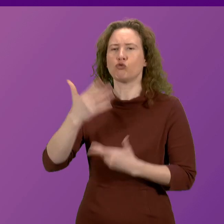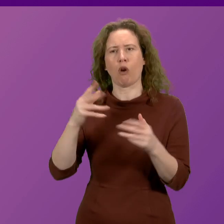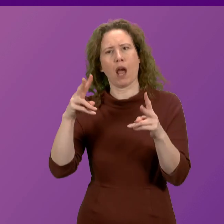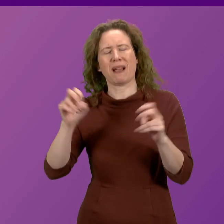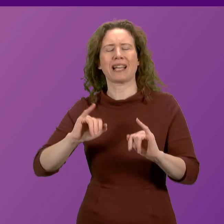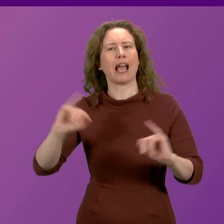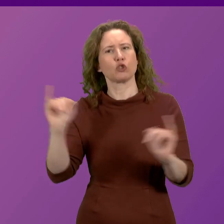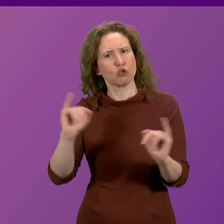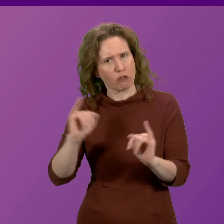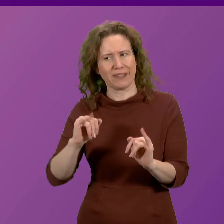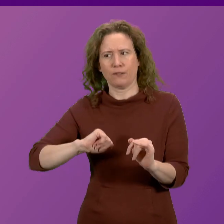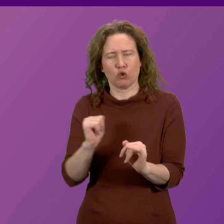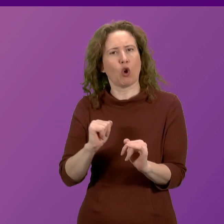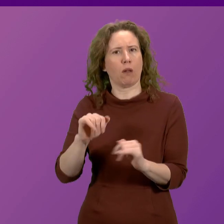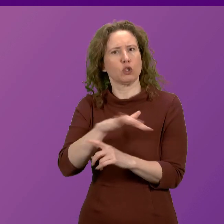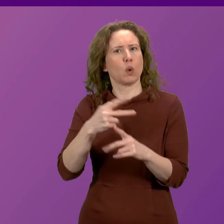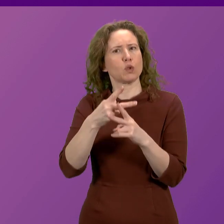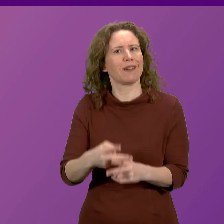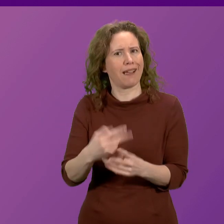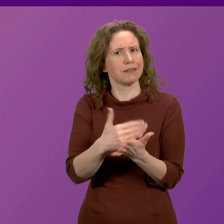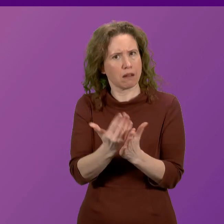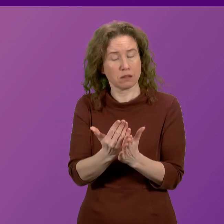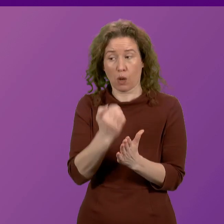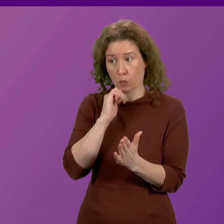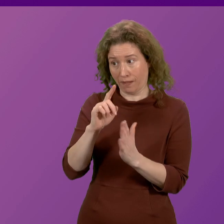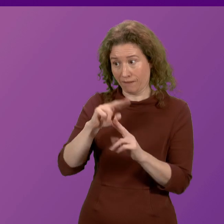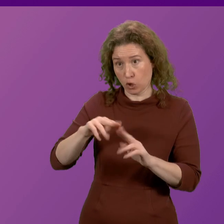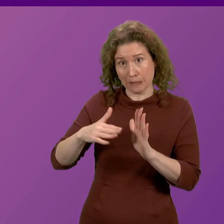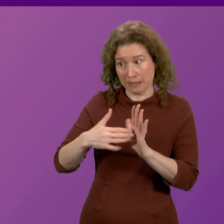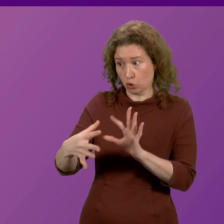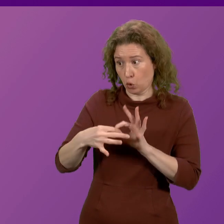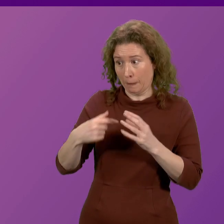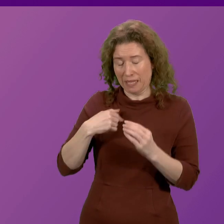social care sector. Will the First Minister join me in calling on Anas Sarwar’s Labour